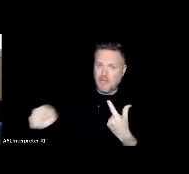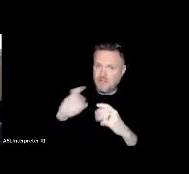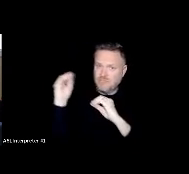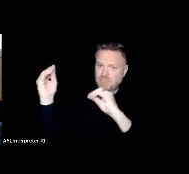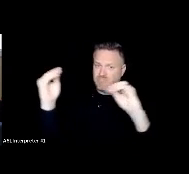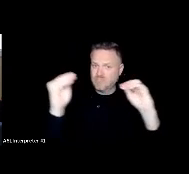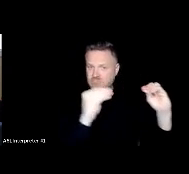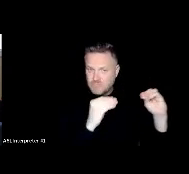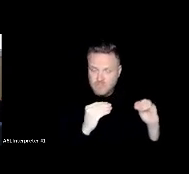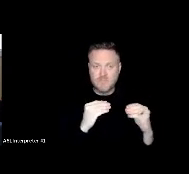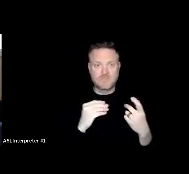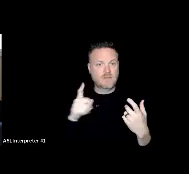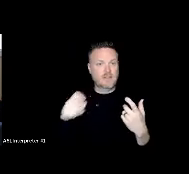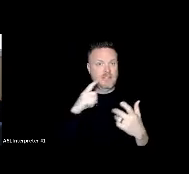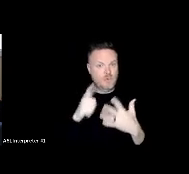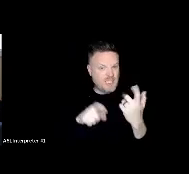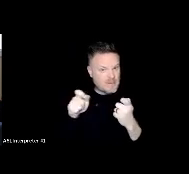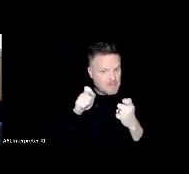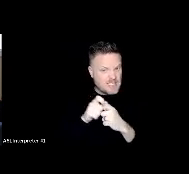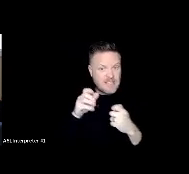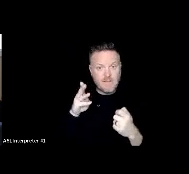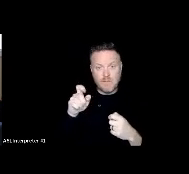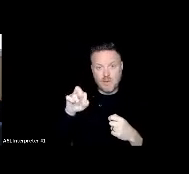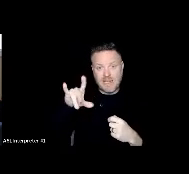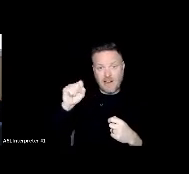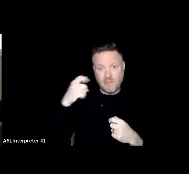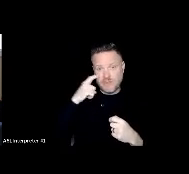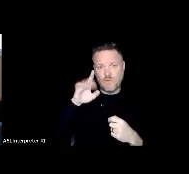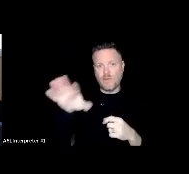We need materials that are very specific to their language. I'll show you some of those in a minute.